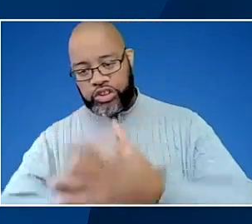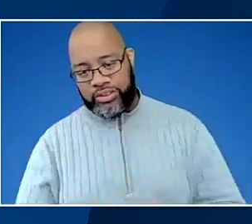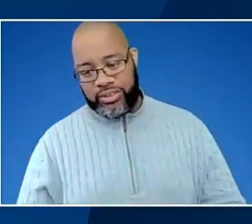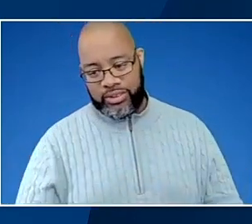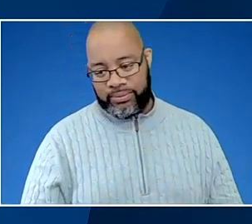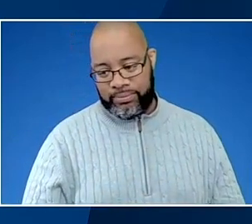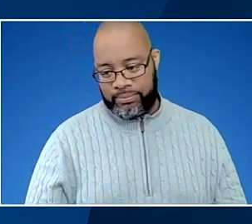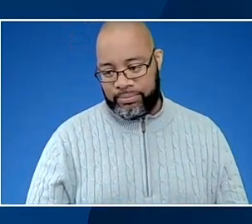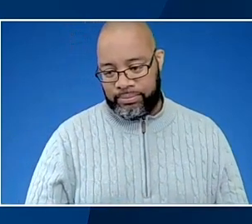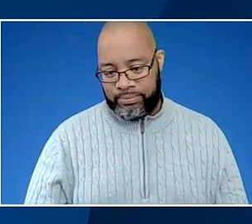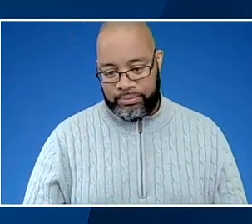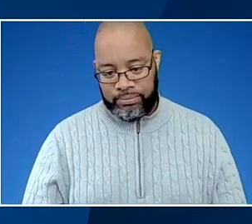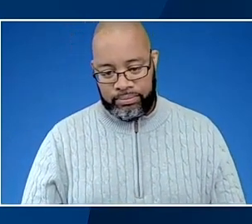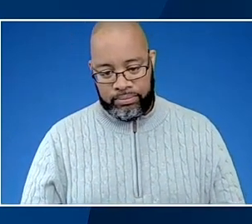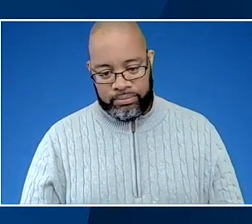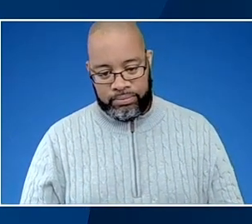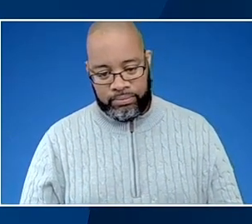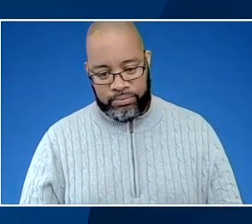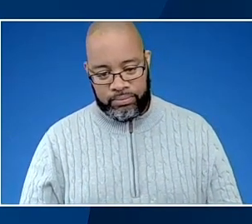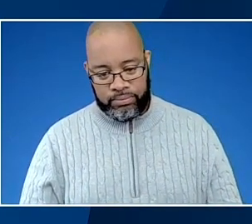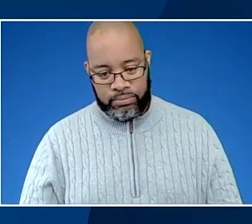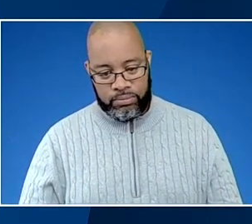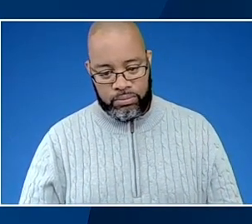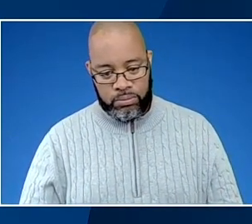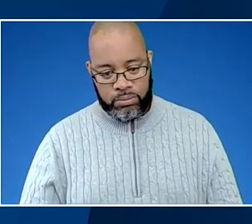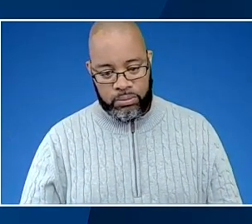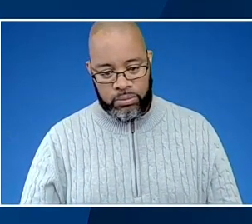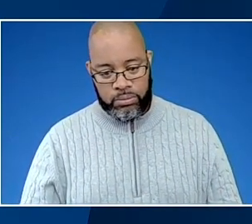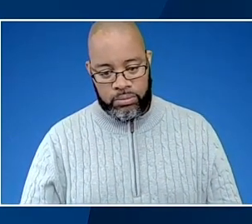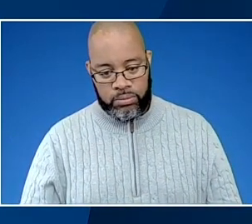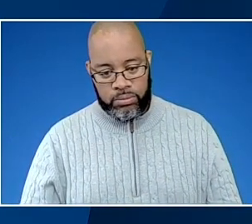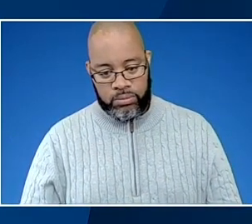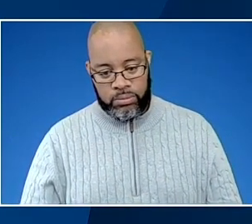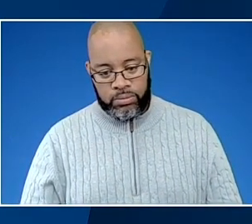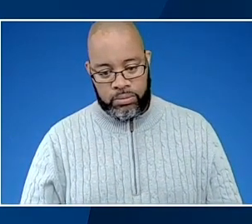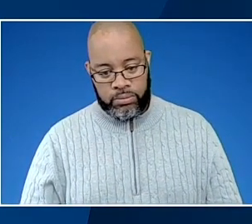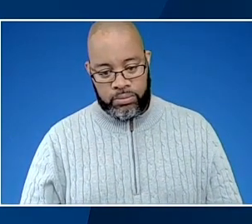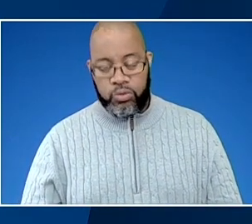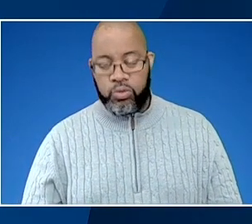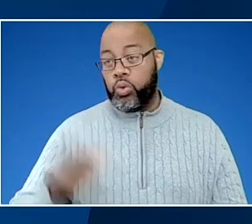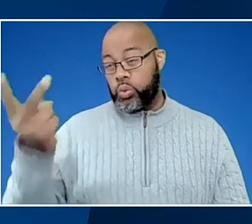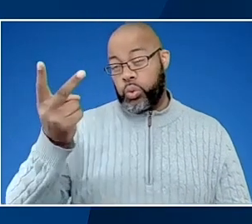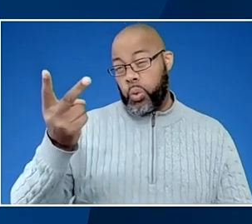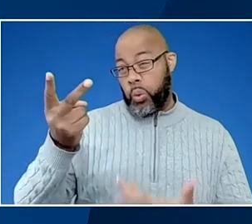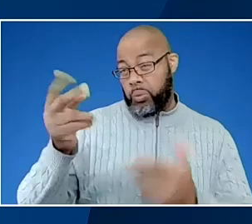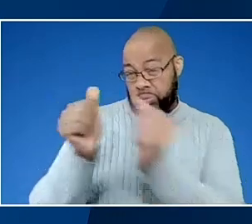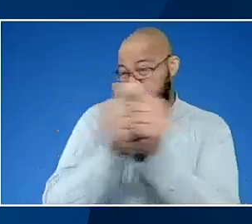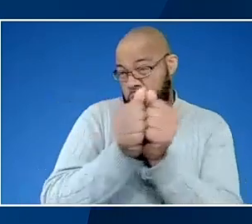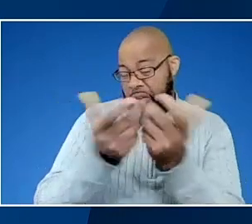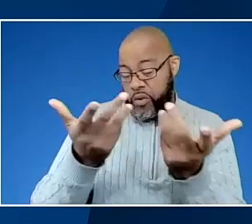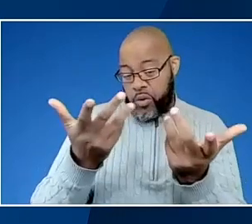Sounds good. Yeah. So, D'Angelo and Michael, y'all will get together and let the Department know,